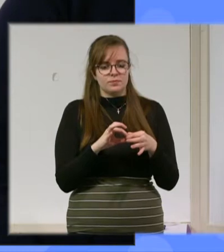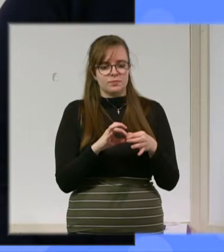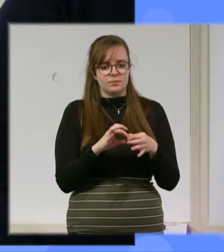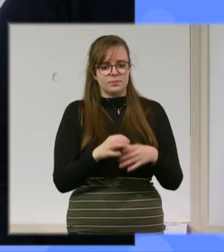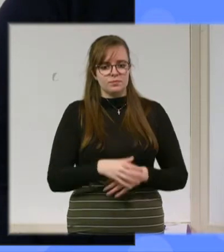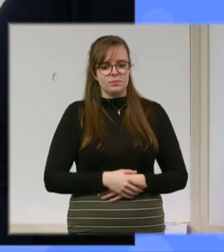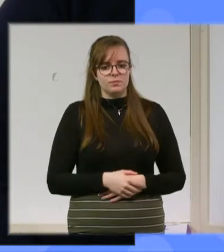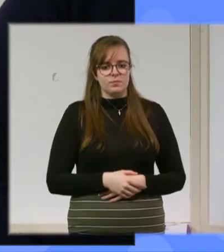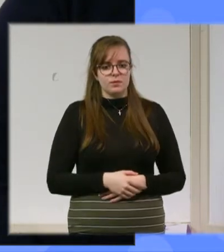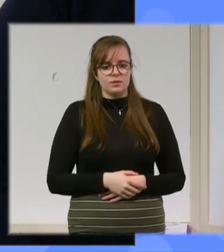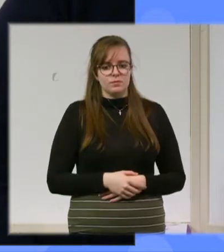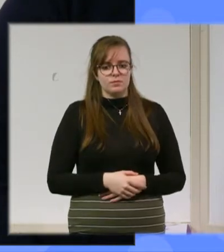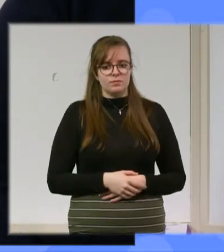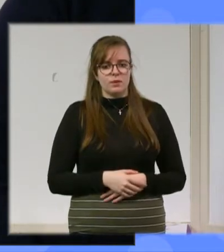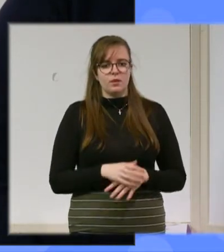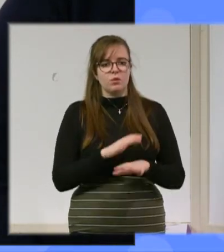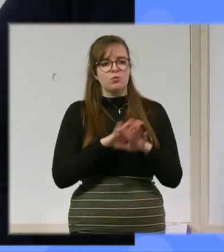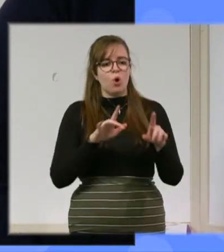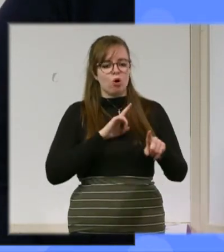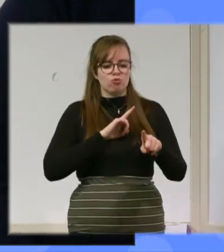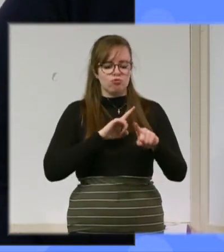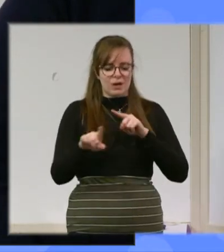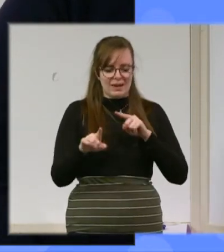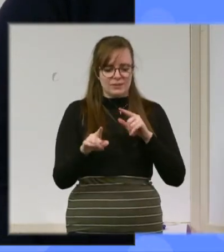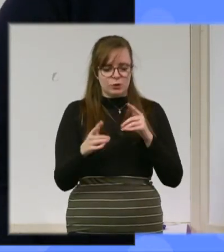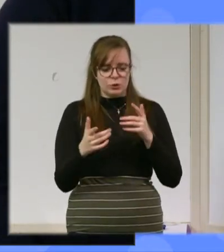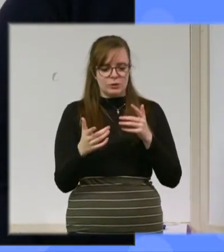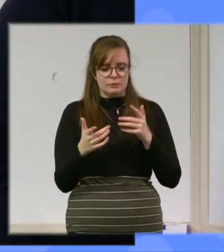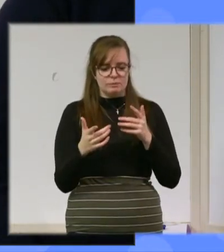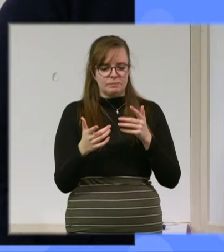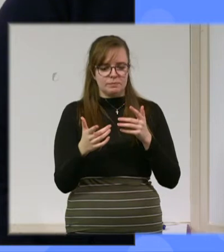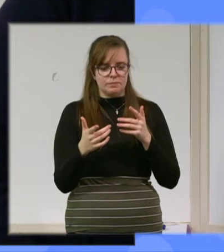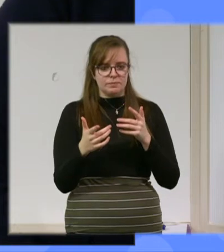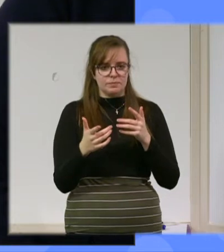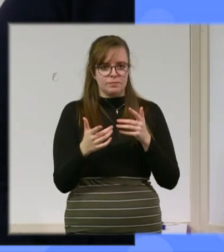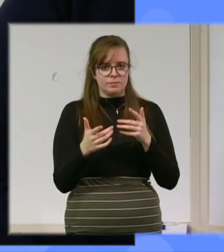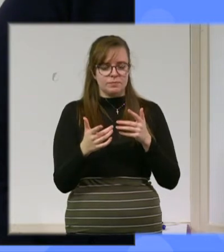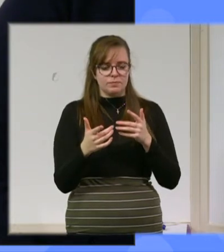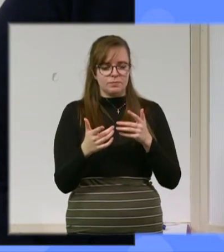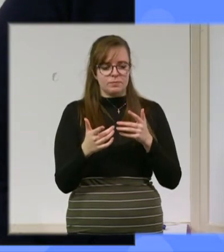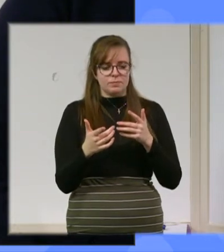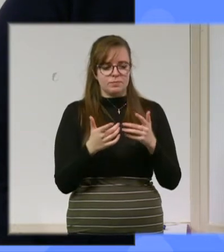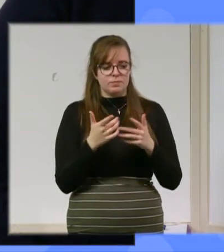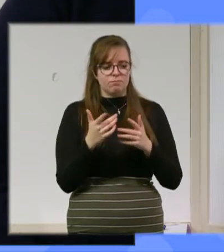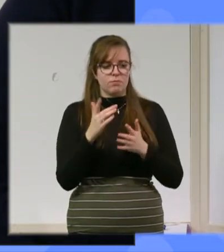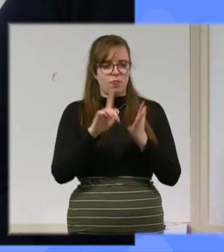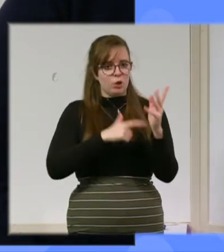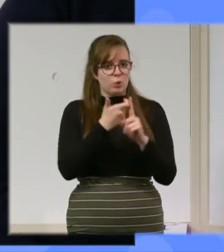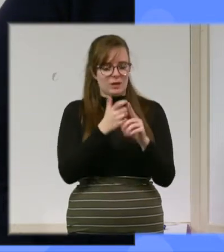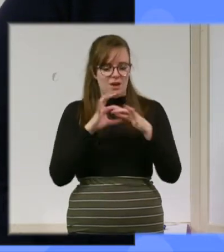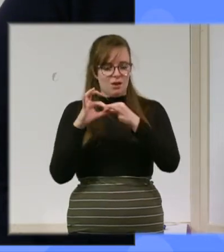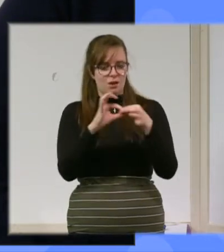accommodation for Scotland the highest remain foreign part of of the UK and so